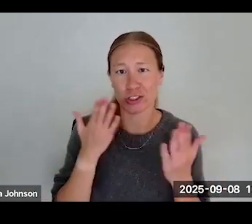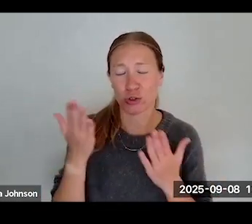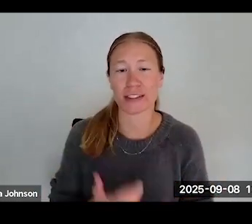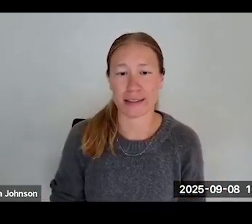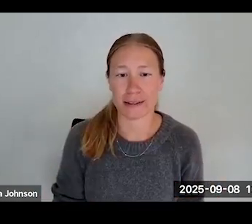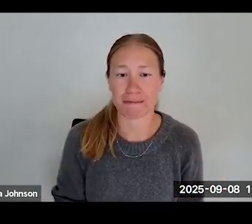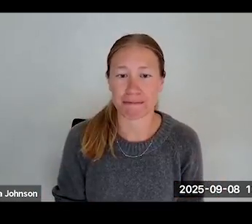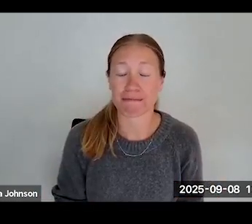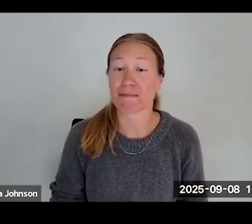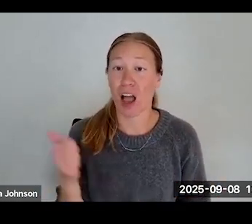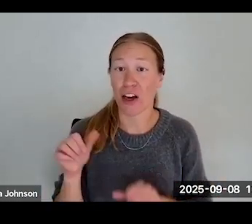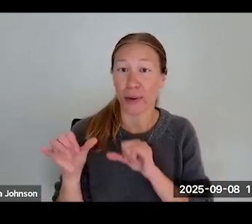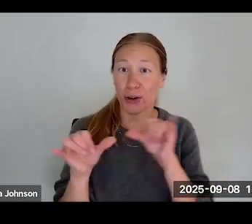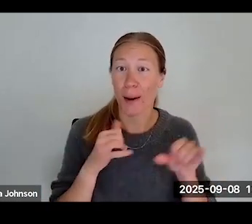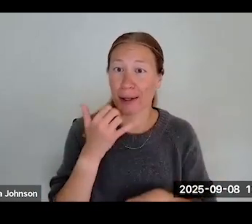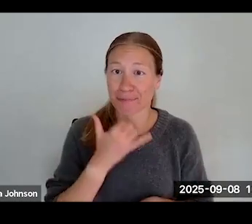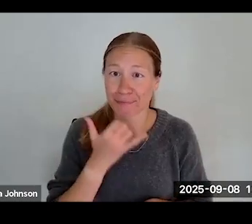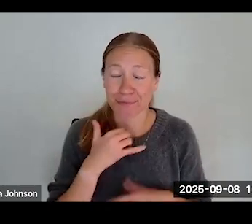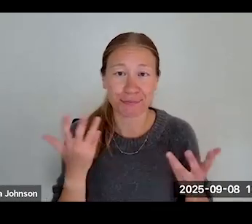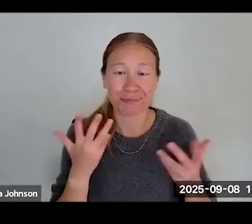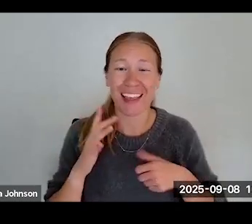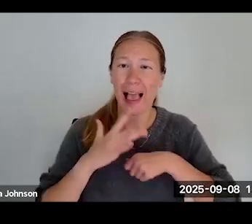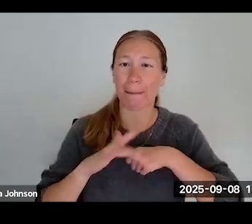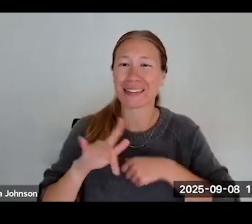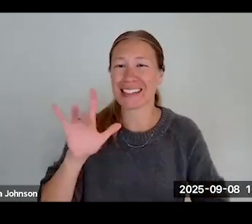Another common issue that we had was around empty links.